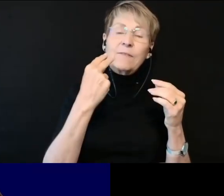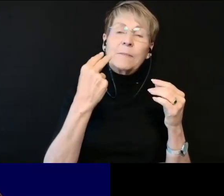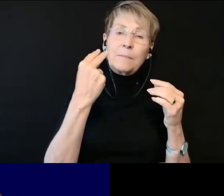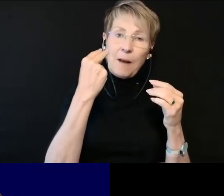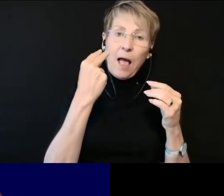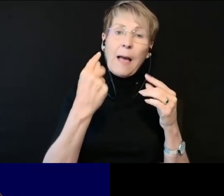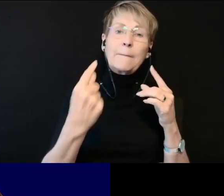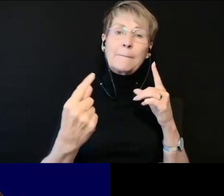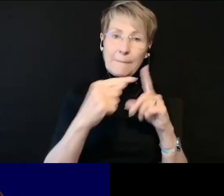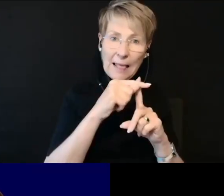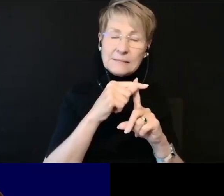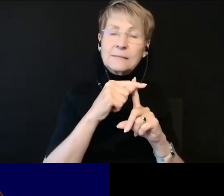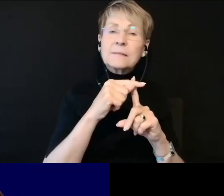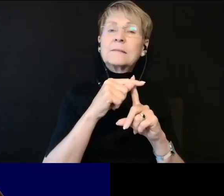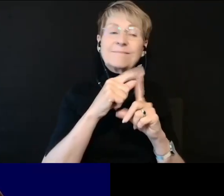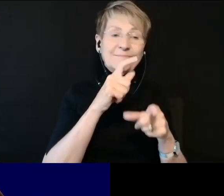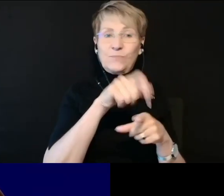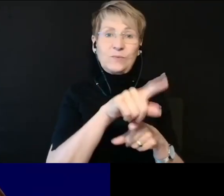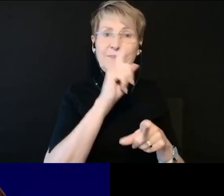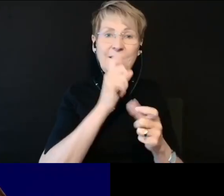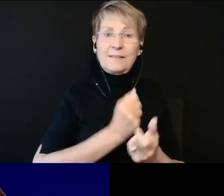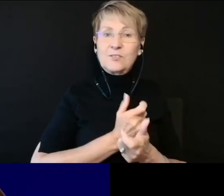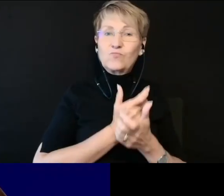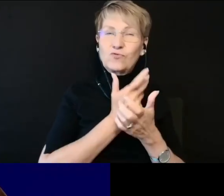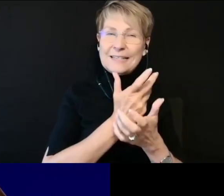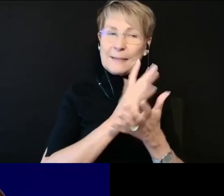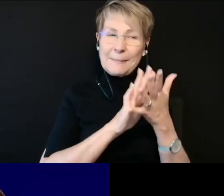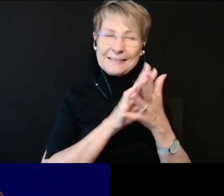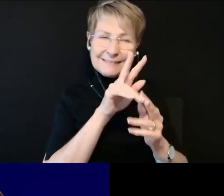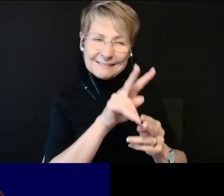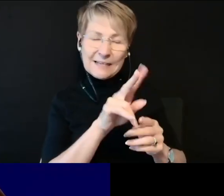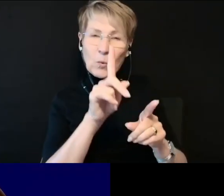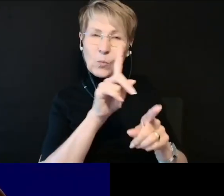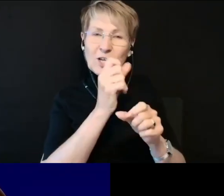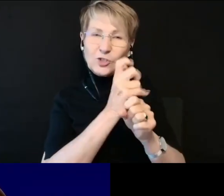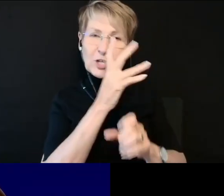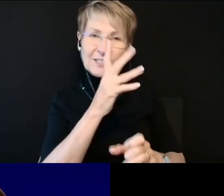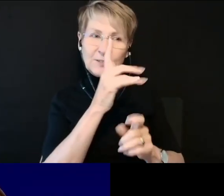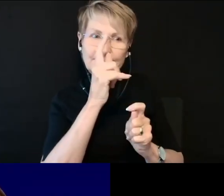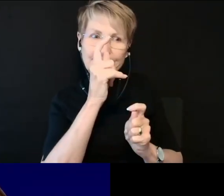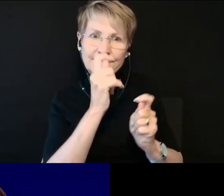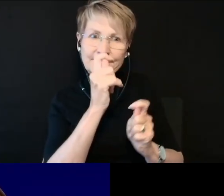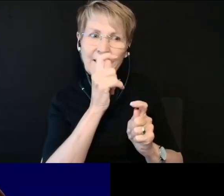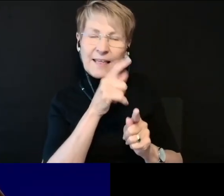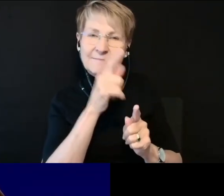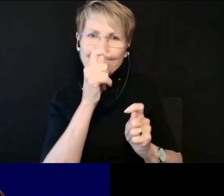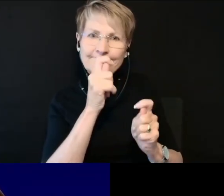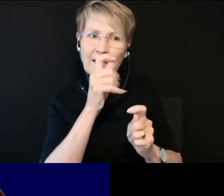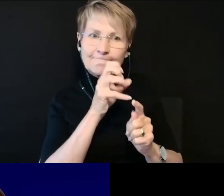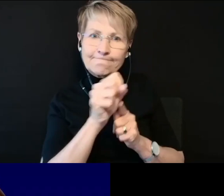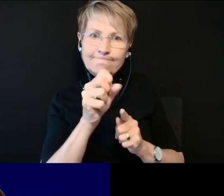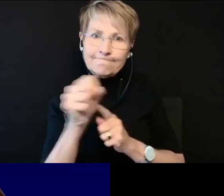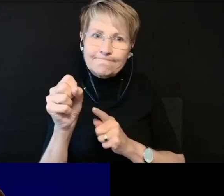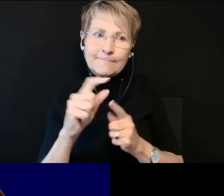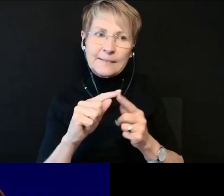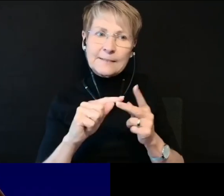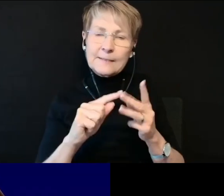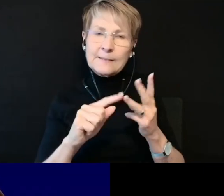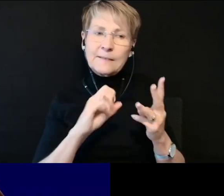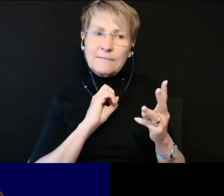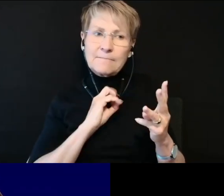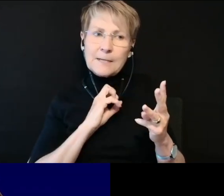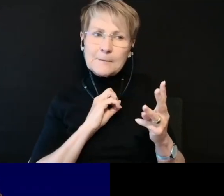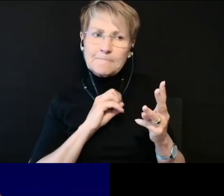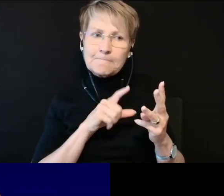behaviour and we're reading gestures and we’re reading facial expressions and vocalisations,